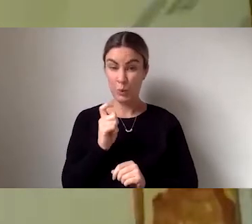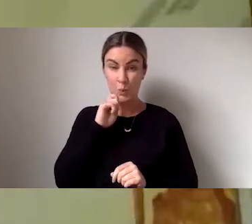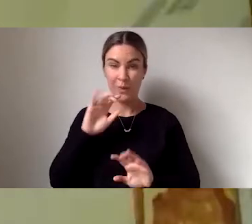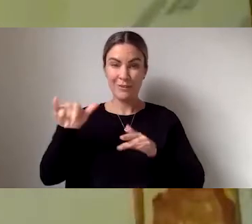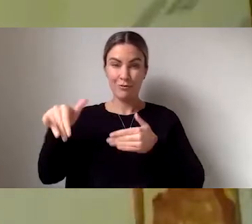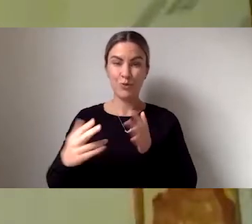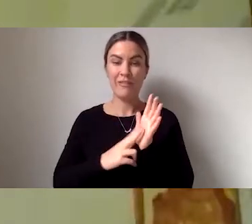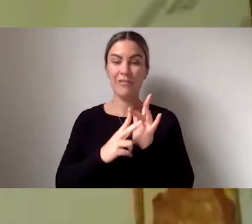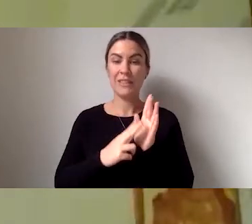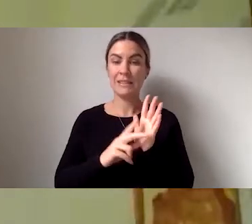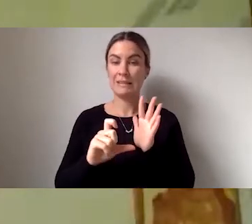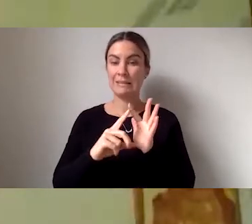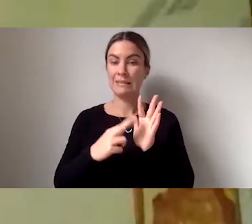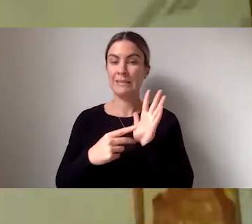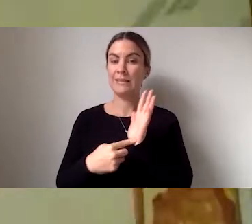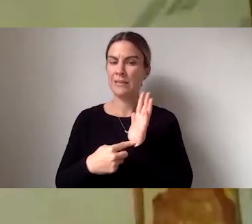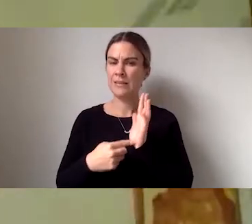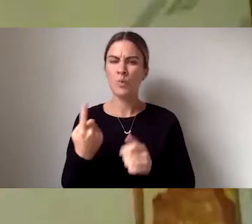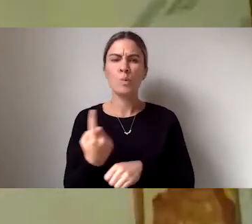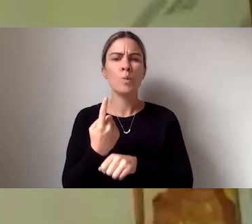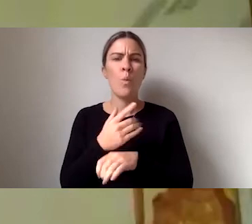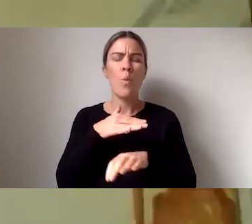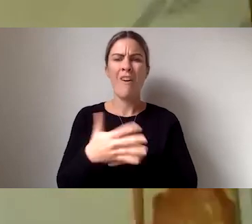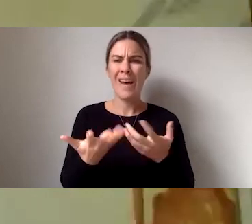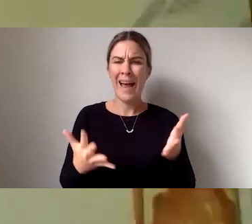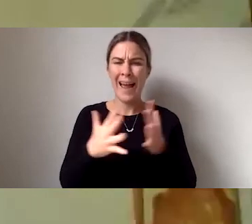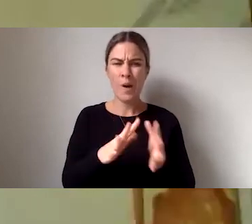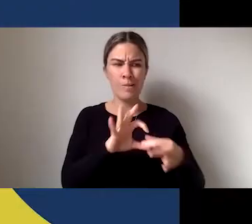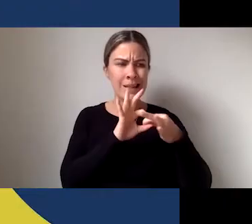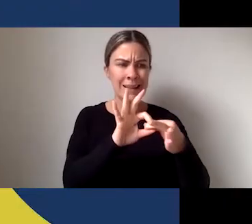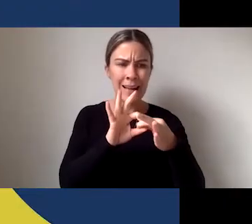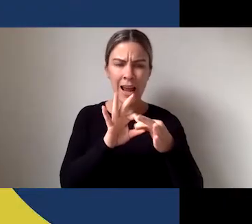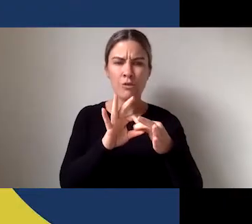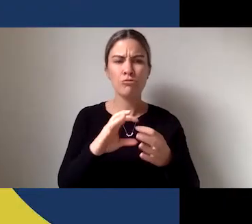engage and reflect in equitable leadership and practice.